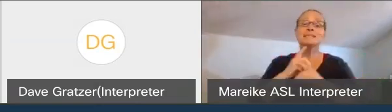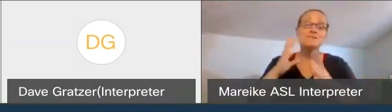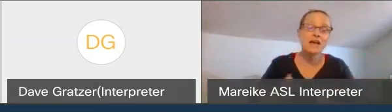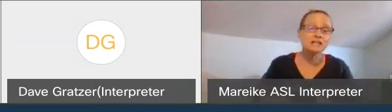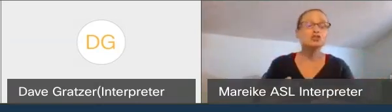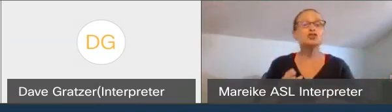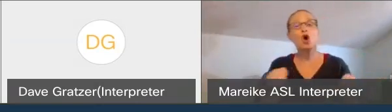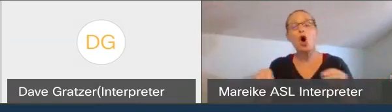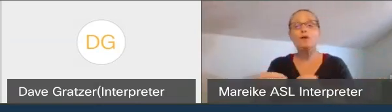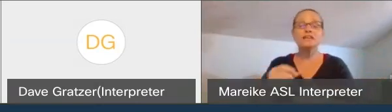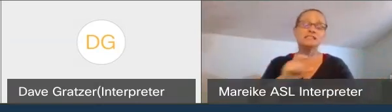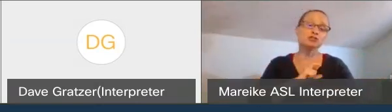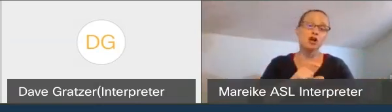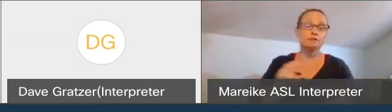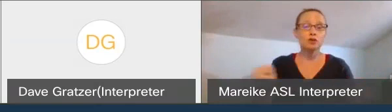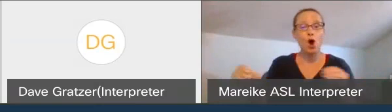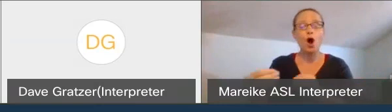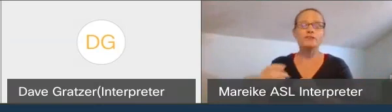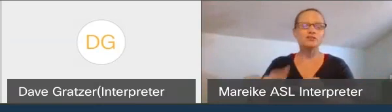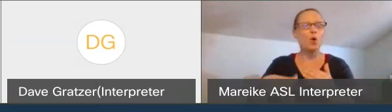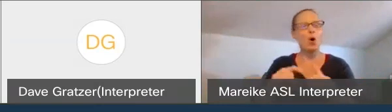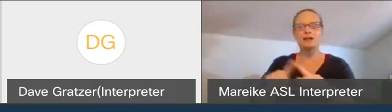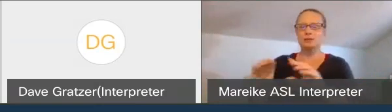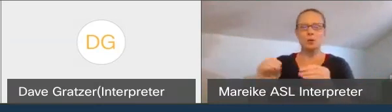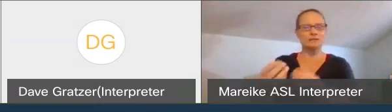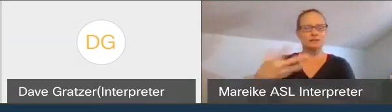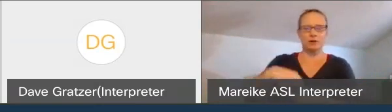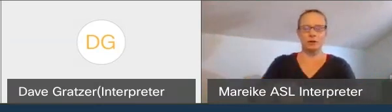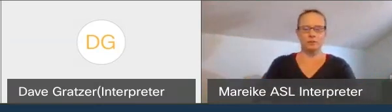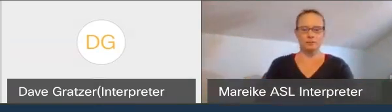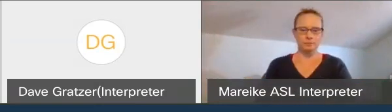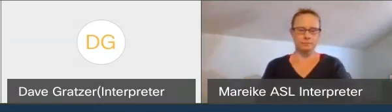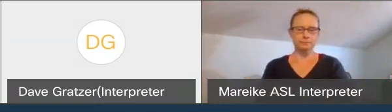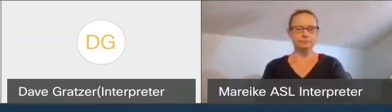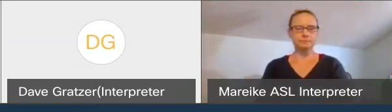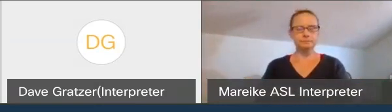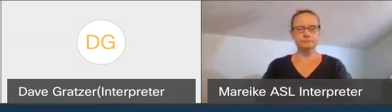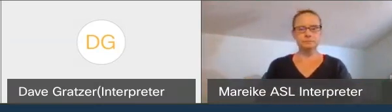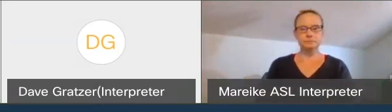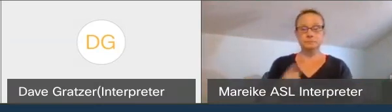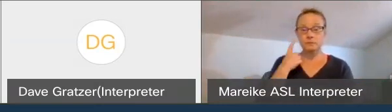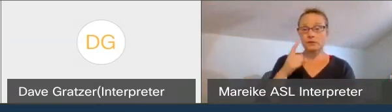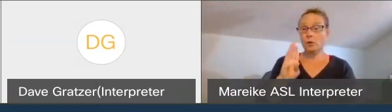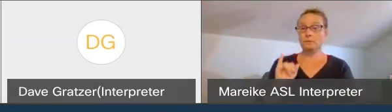and then you know, all the entities involved. Mansur: Um, so for Billings,